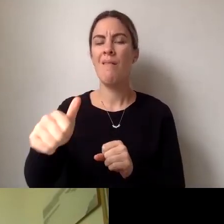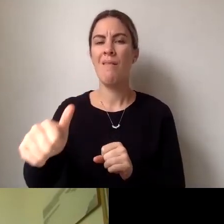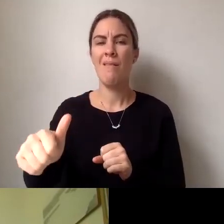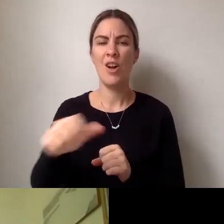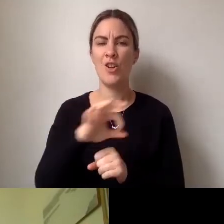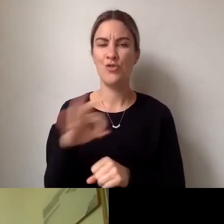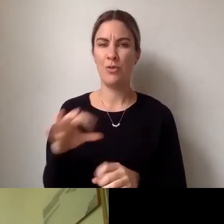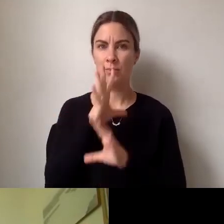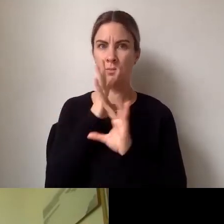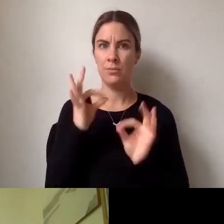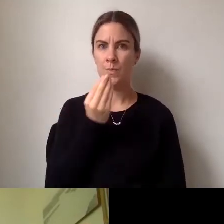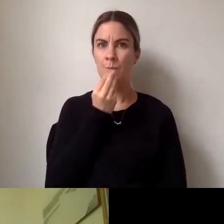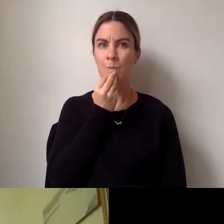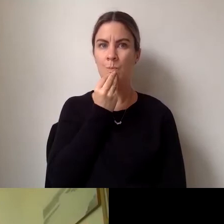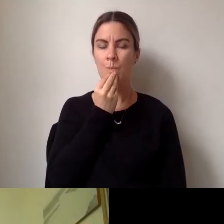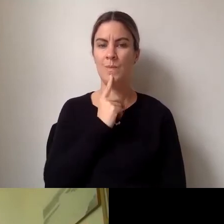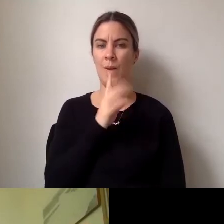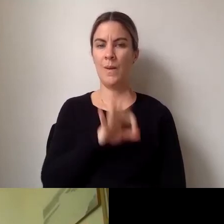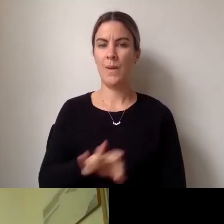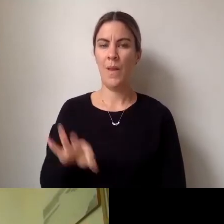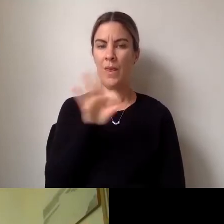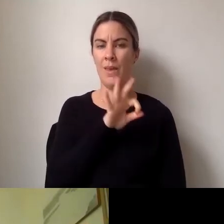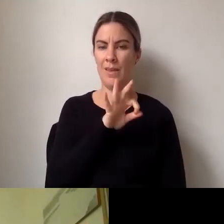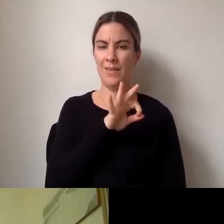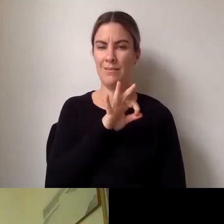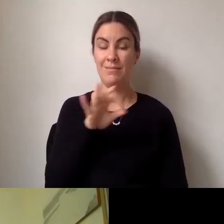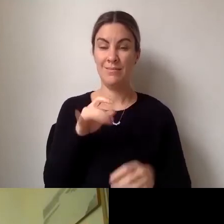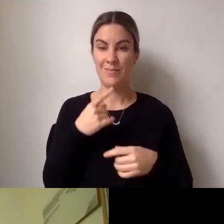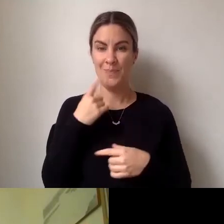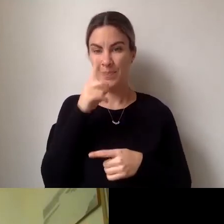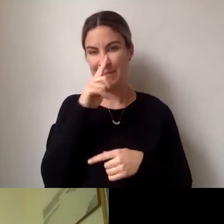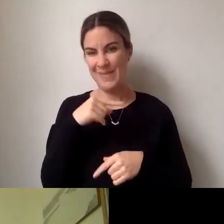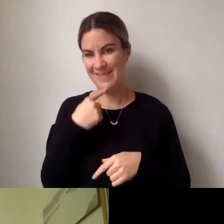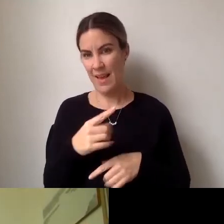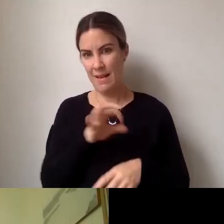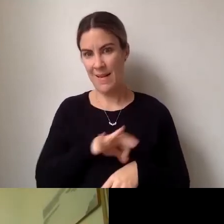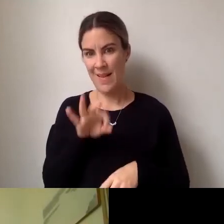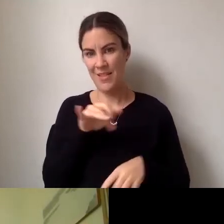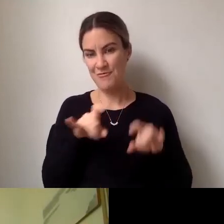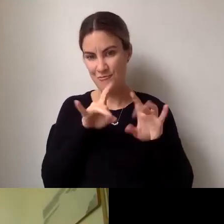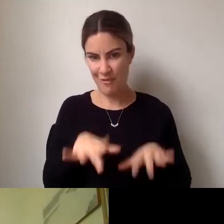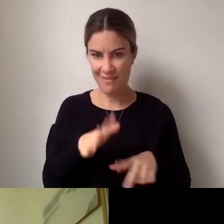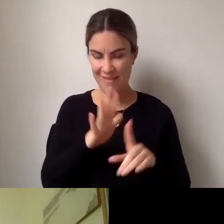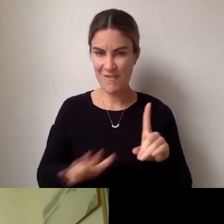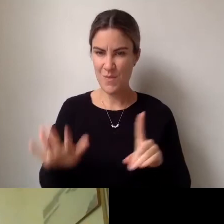Australia. You know, every where. Yeah. Hopefully that answers your